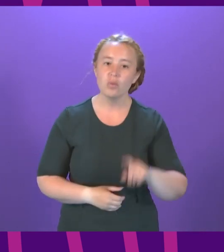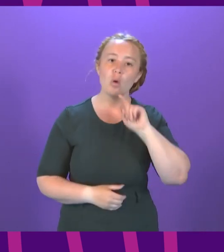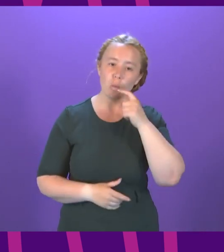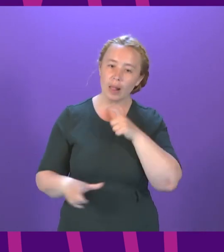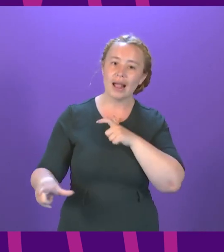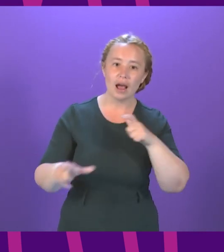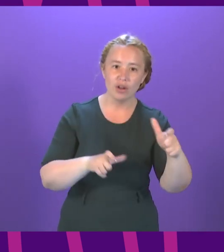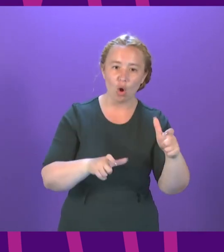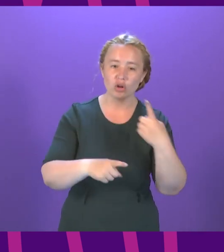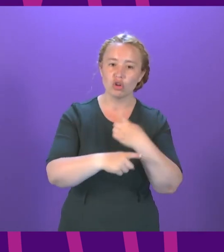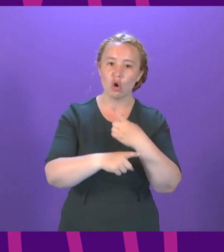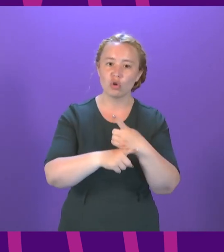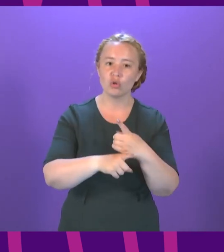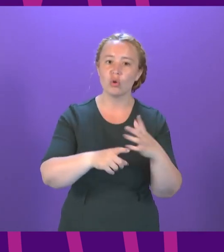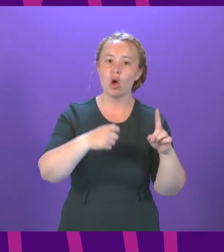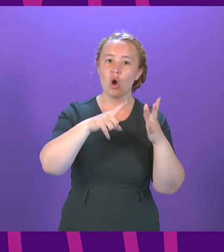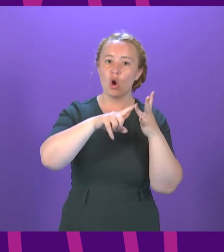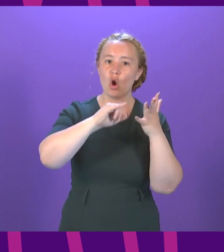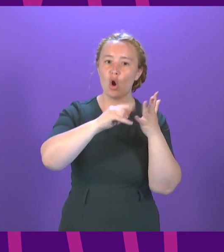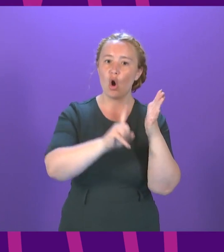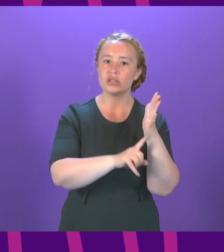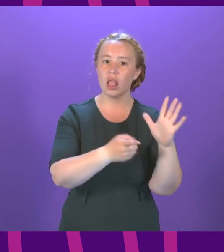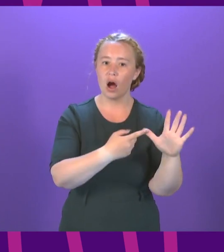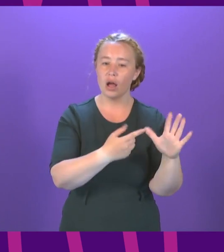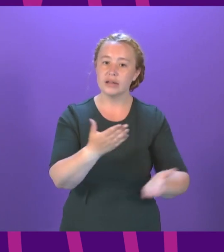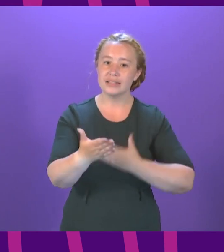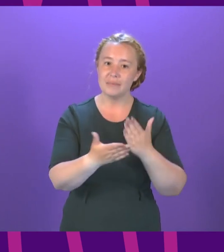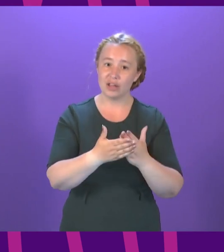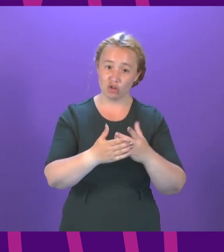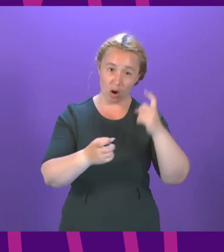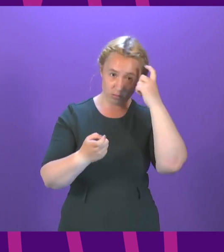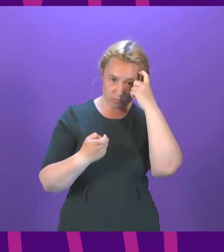to the Convention of Scottish Local Authorities about our ability to project forward and commit